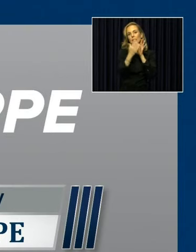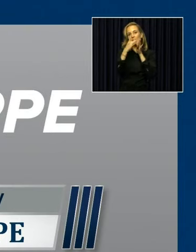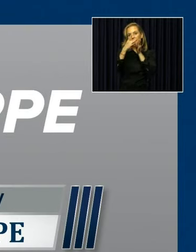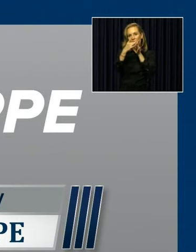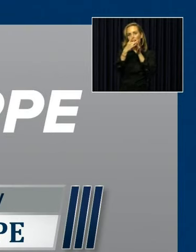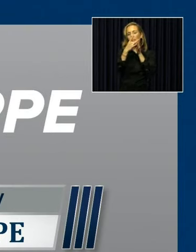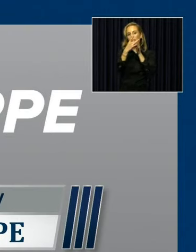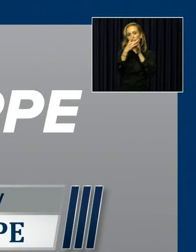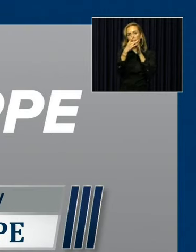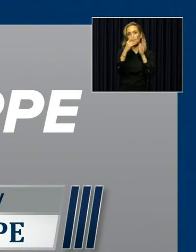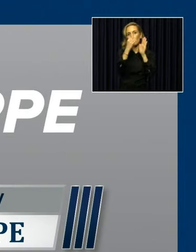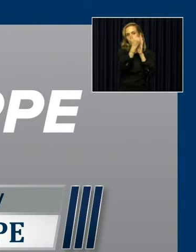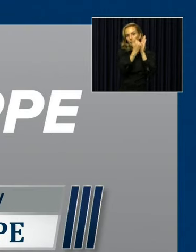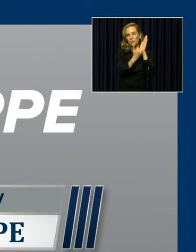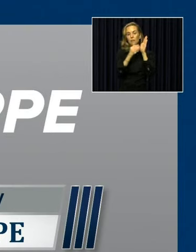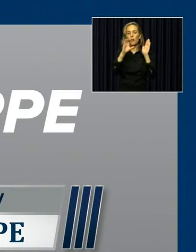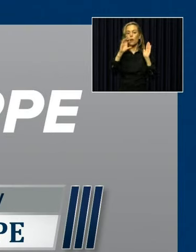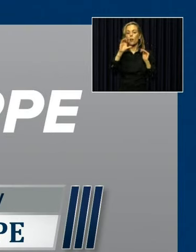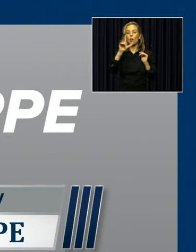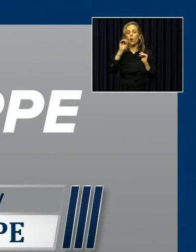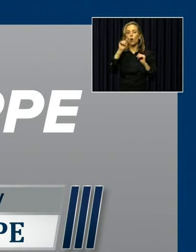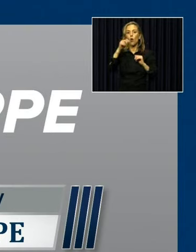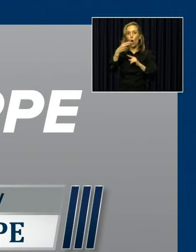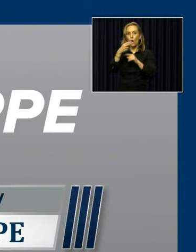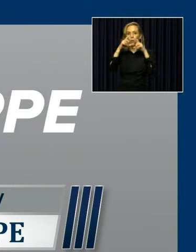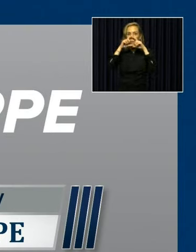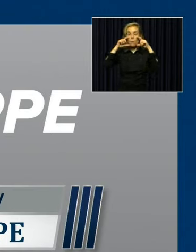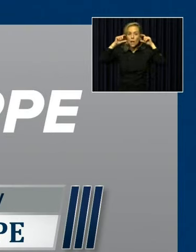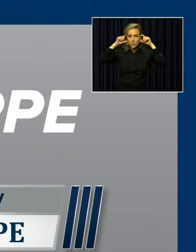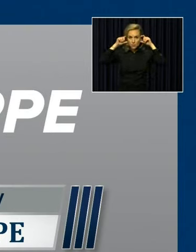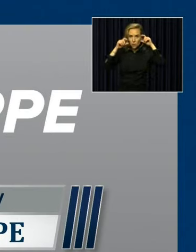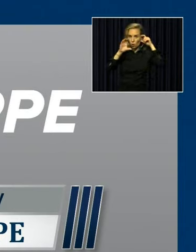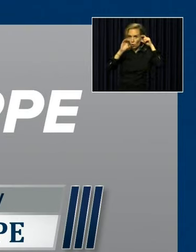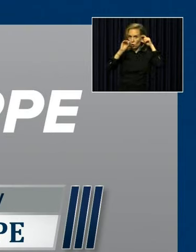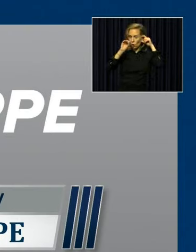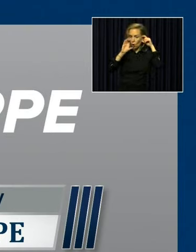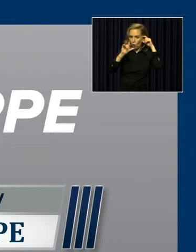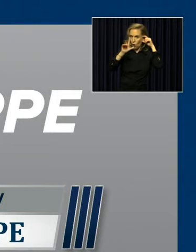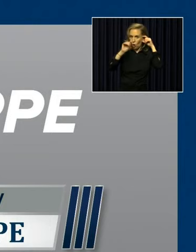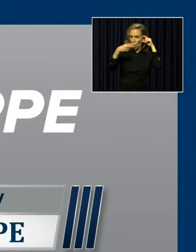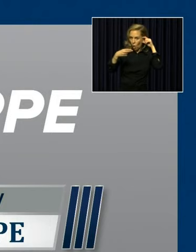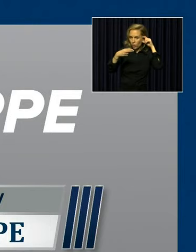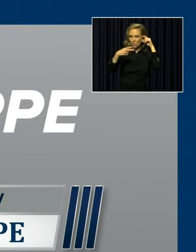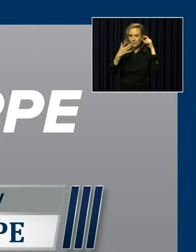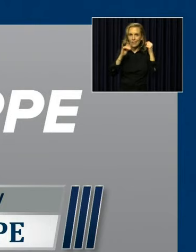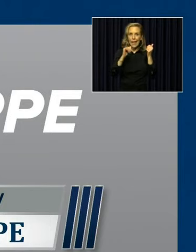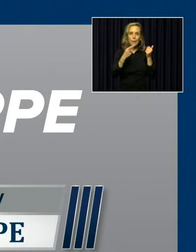SO THIS NEW GUIDANCE IS ON